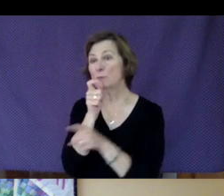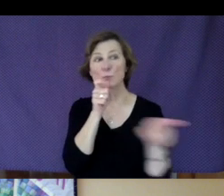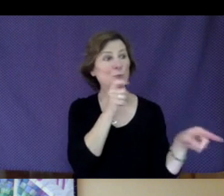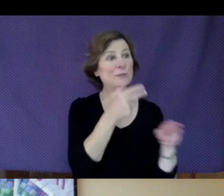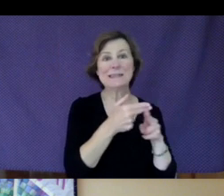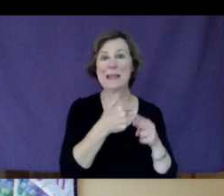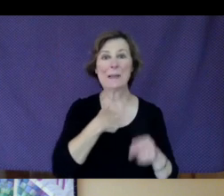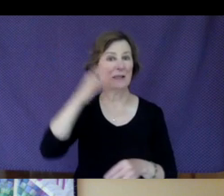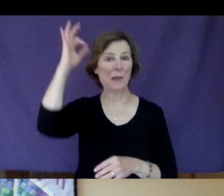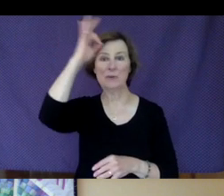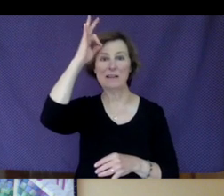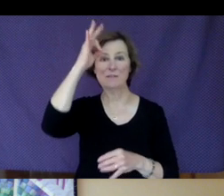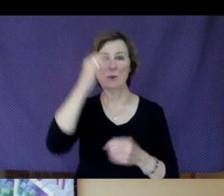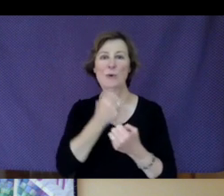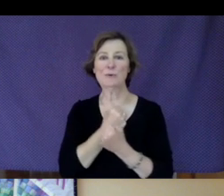Love grandma